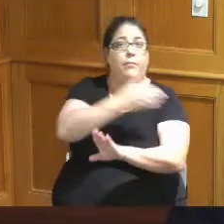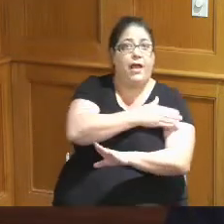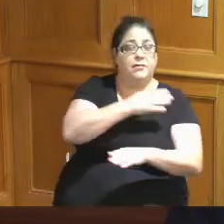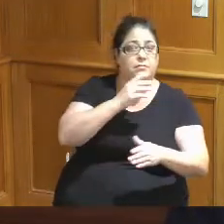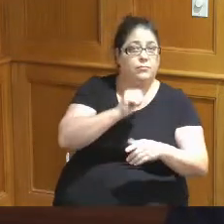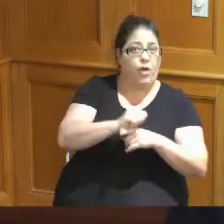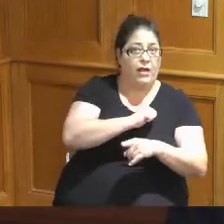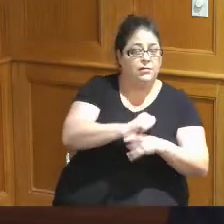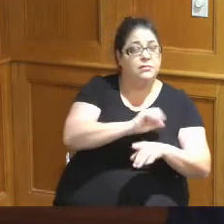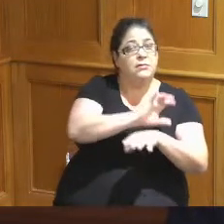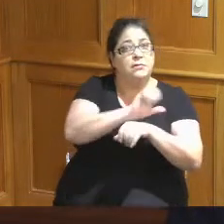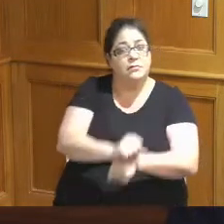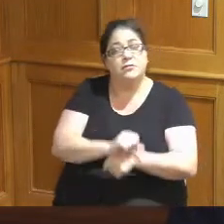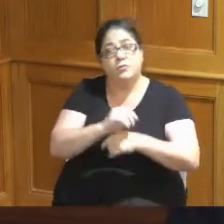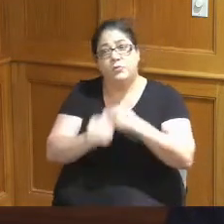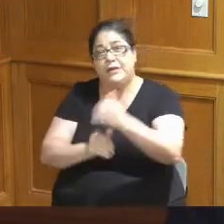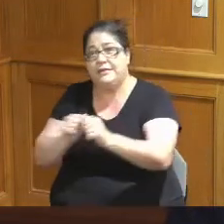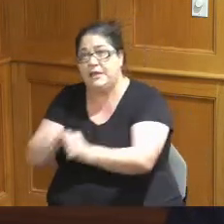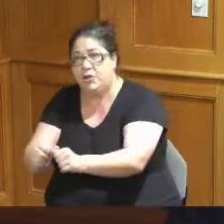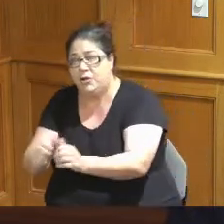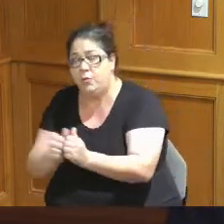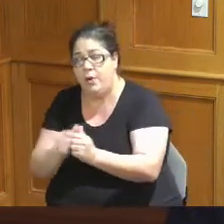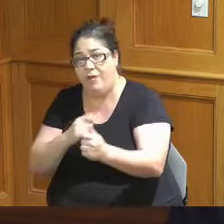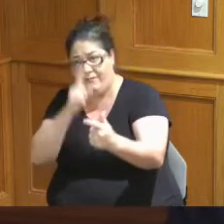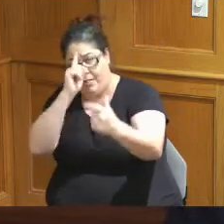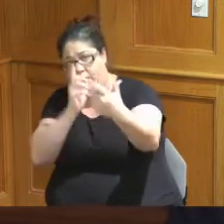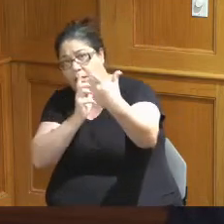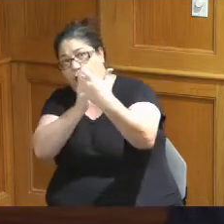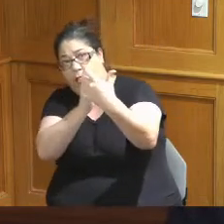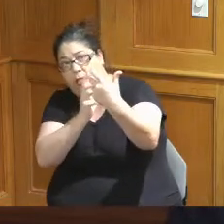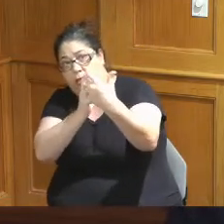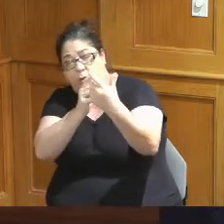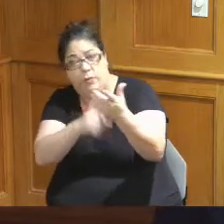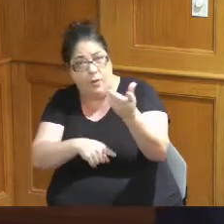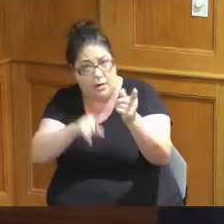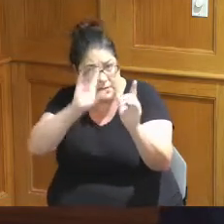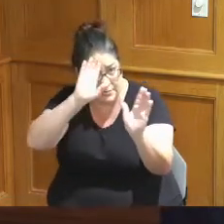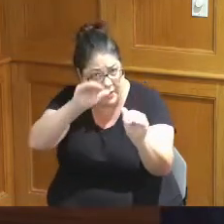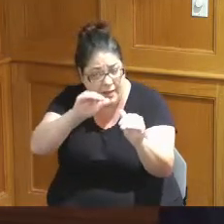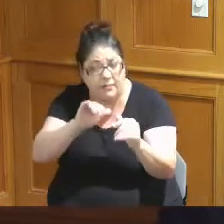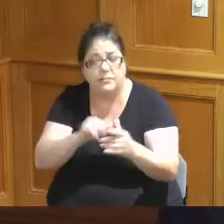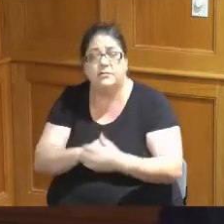and where we think we are aligned with the Board from a policy perspective in terms of on the RFP